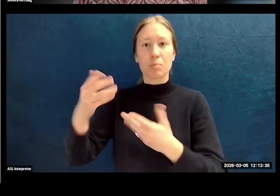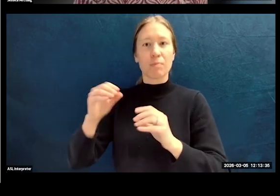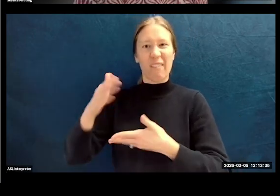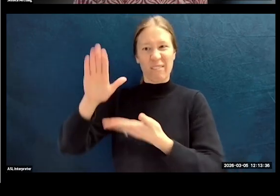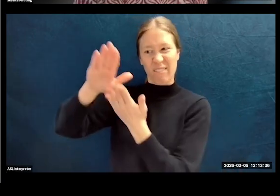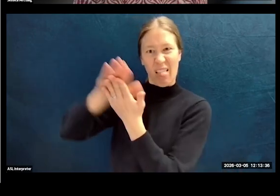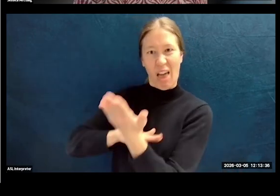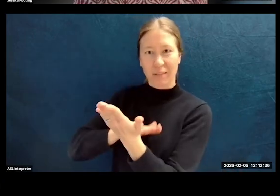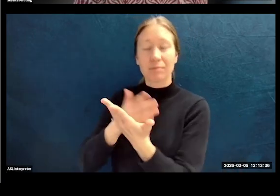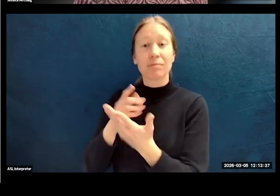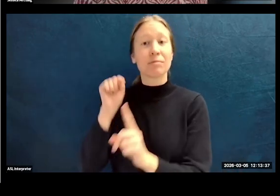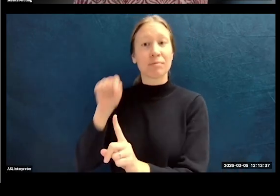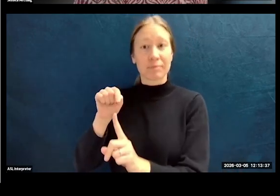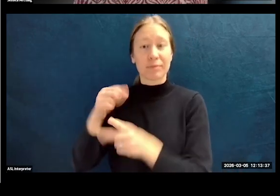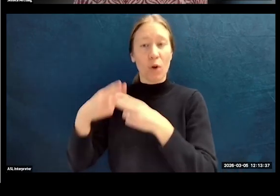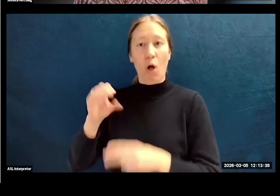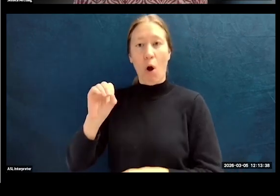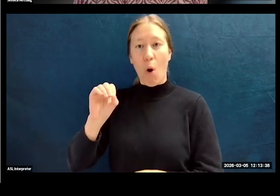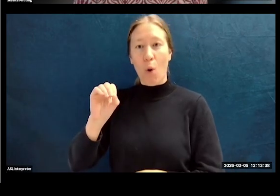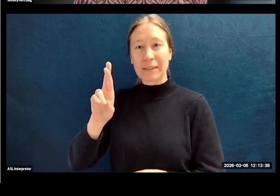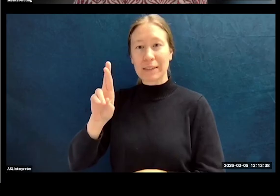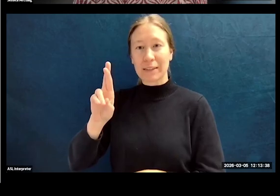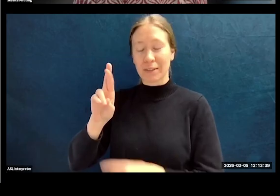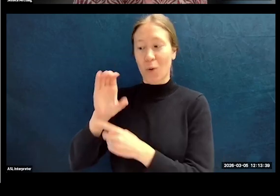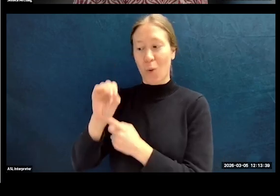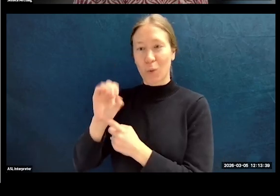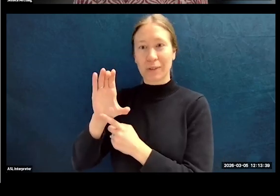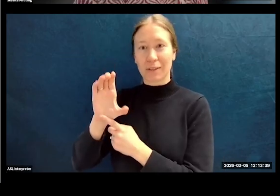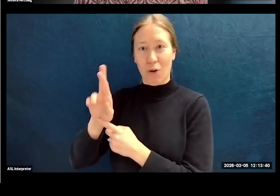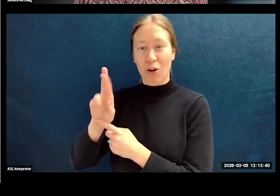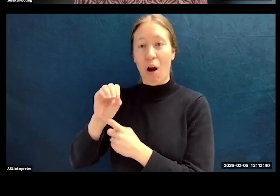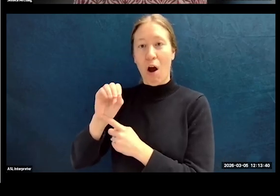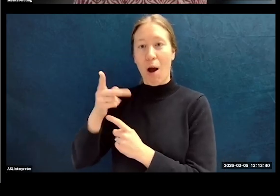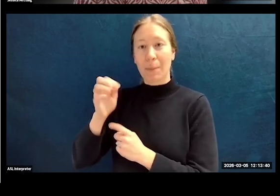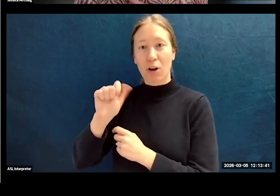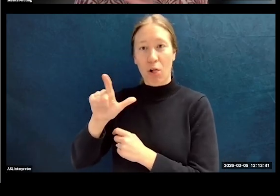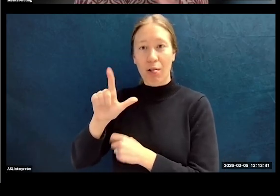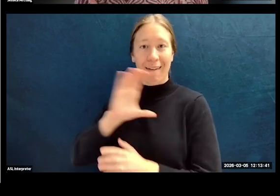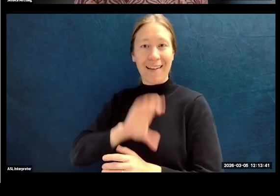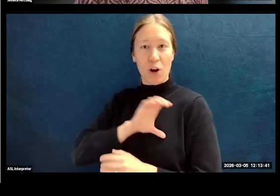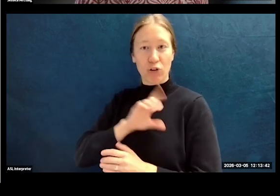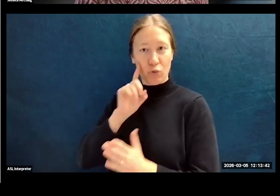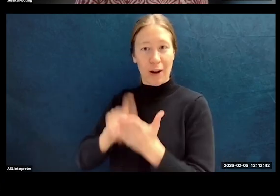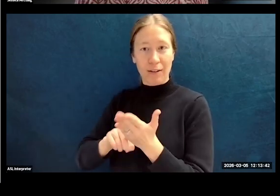OCR, which is known as optical character recognition, is a technology that converts images of text